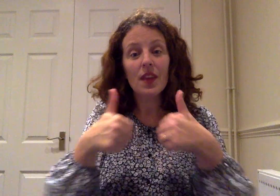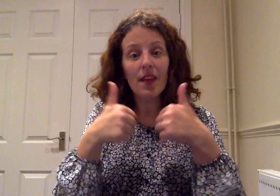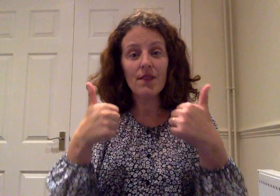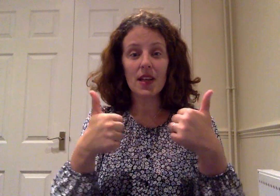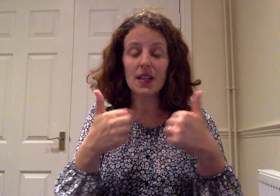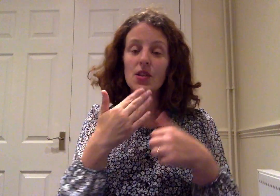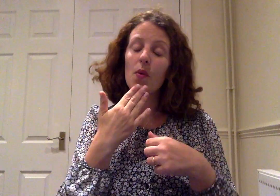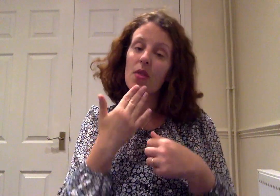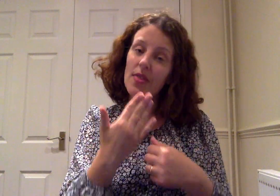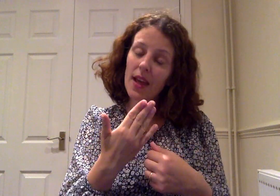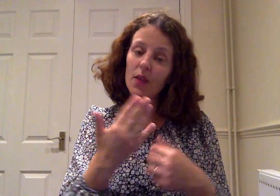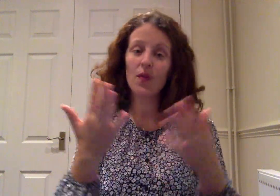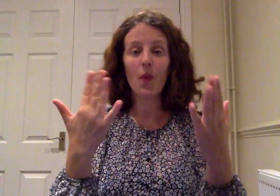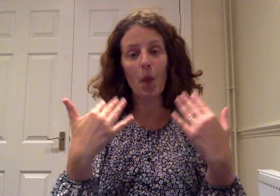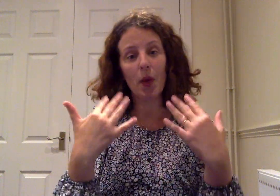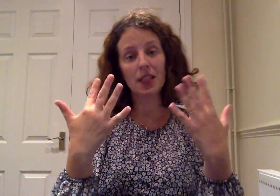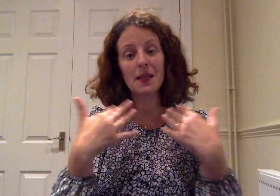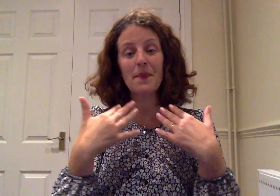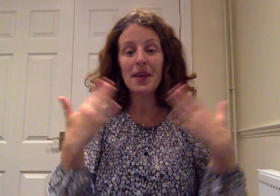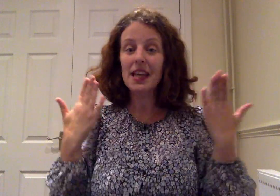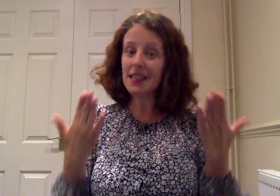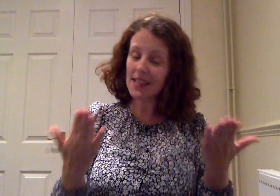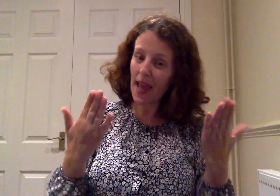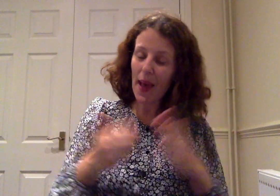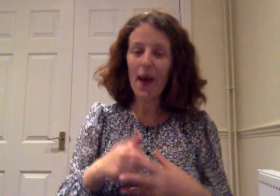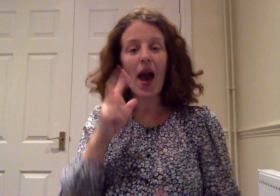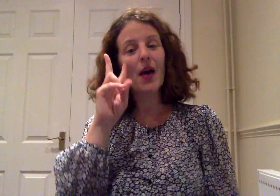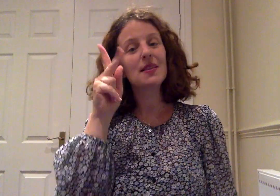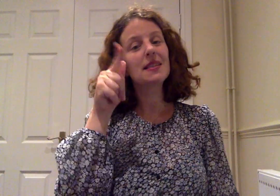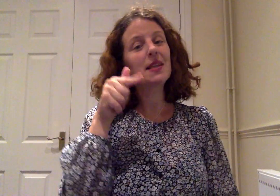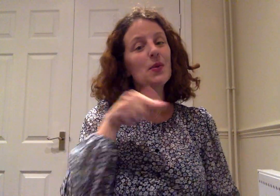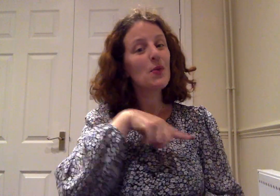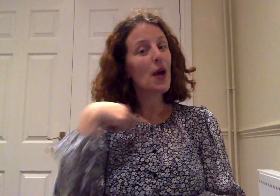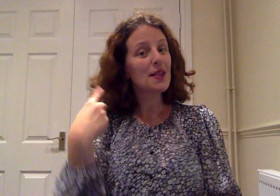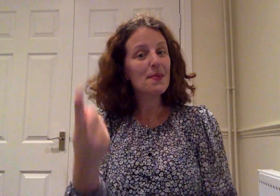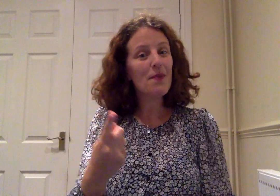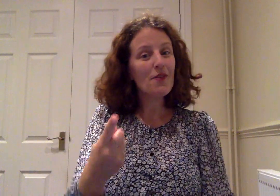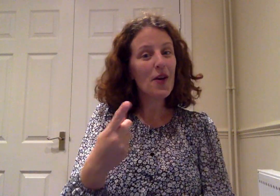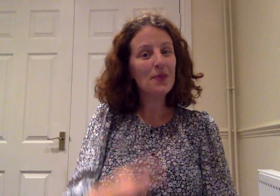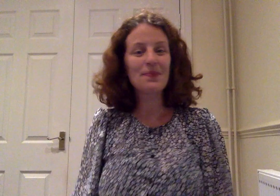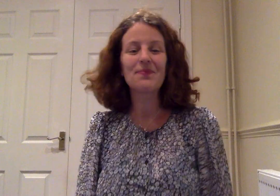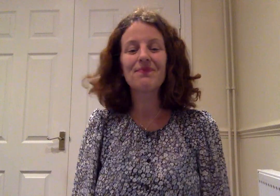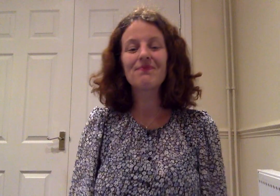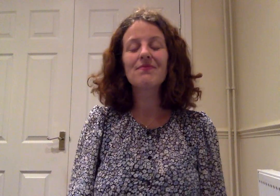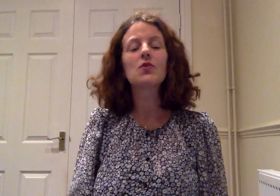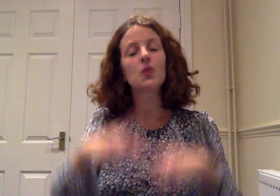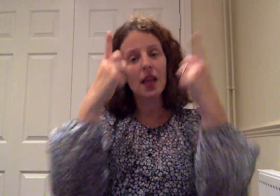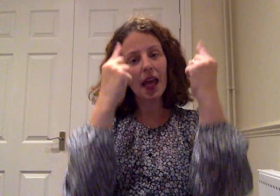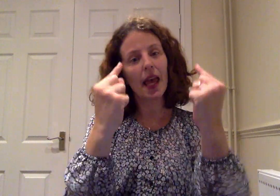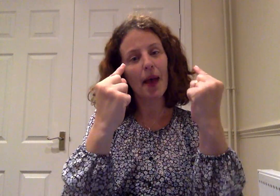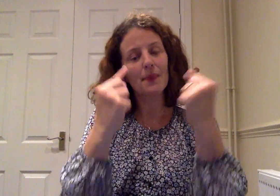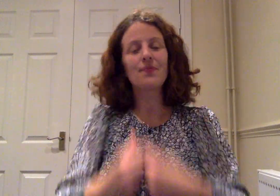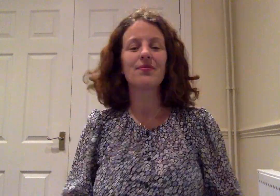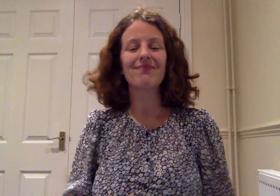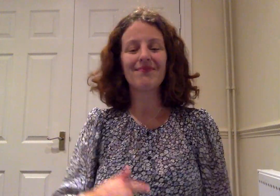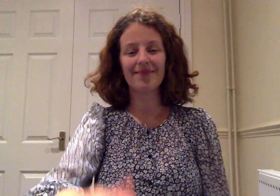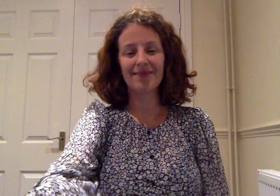Finished, thank you for watching.See you tomorrow. Take care.